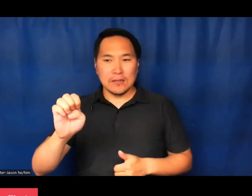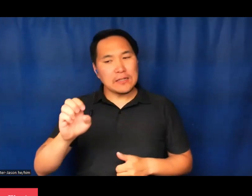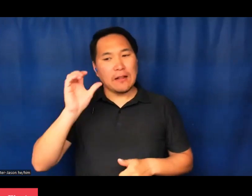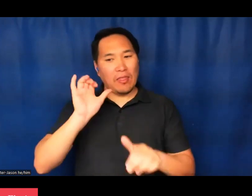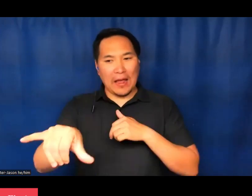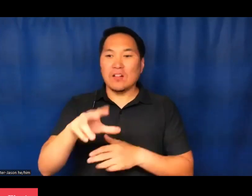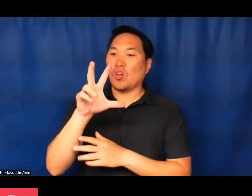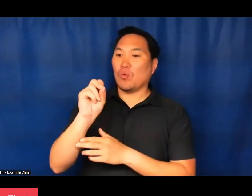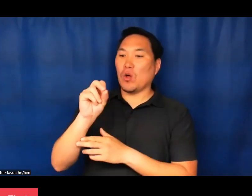It's called 303 Creative LLC v. Elenis.